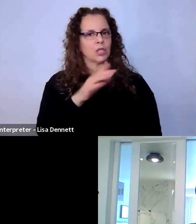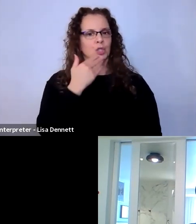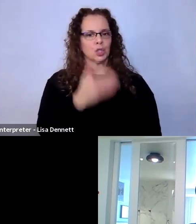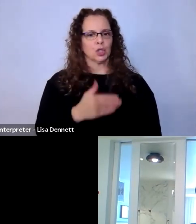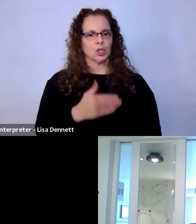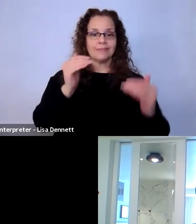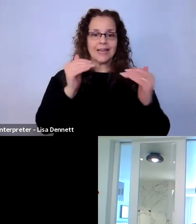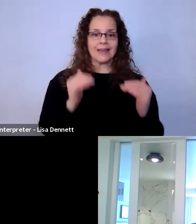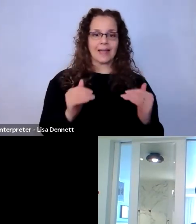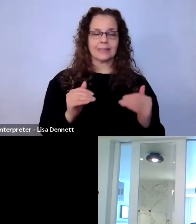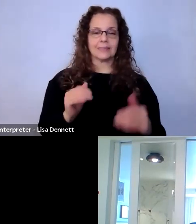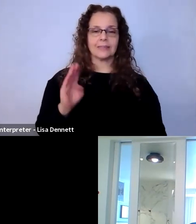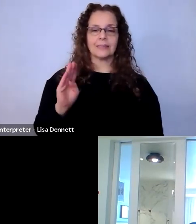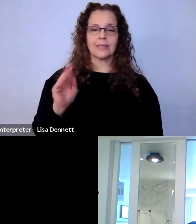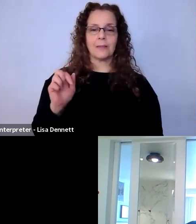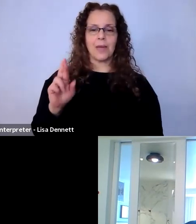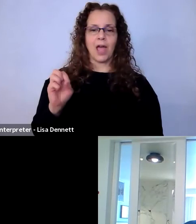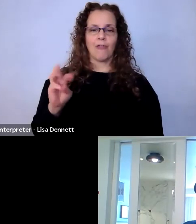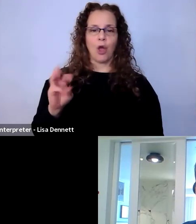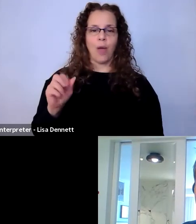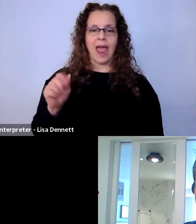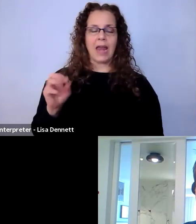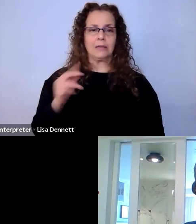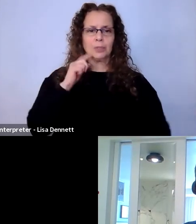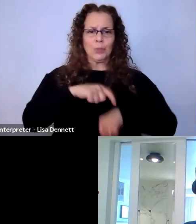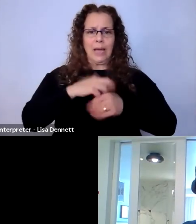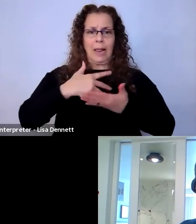is Darrell Adams and we're running out of time, so i'm going to go to.